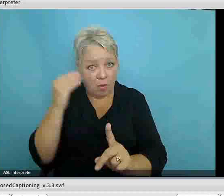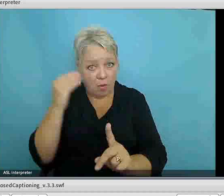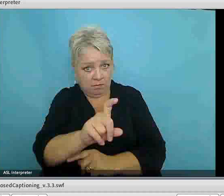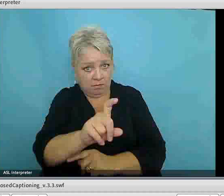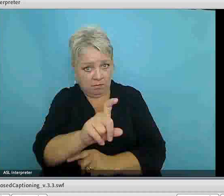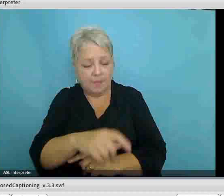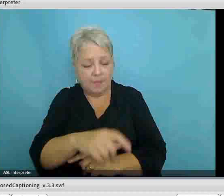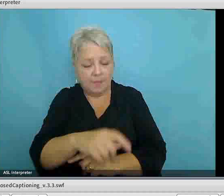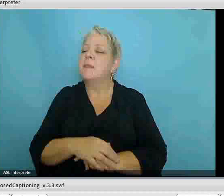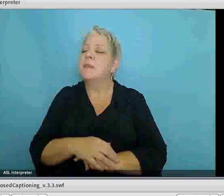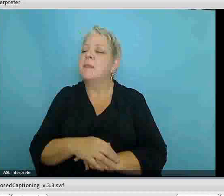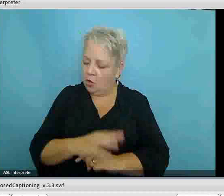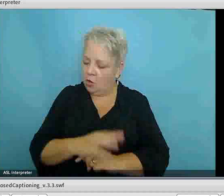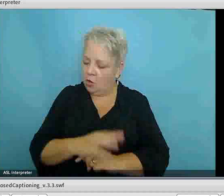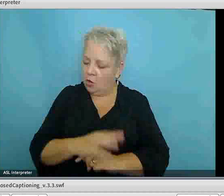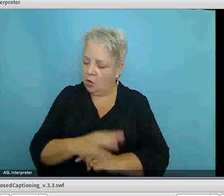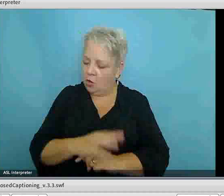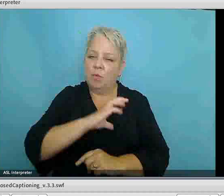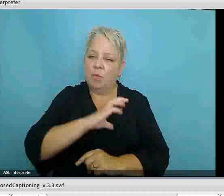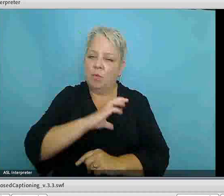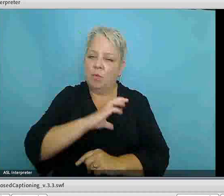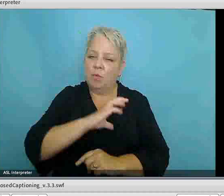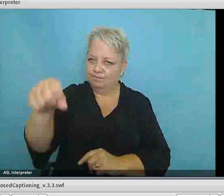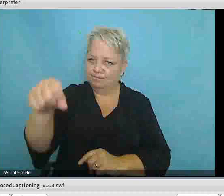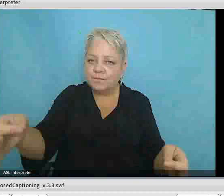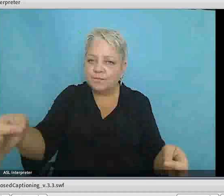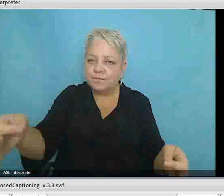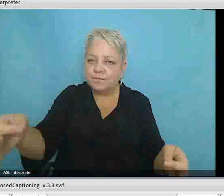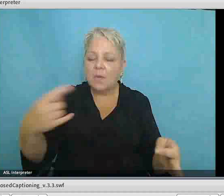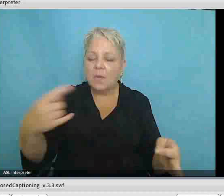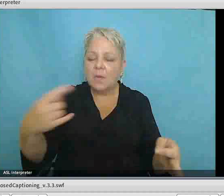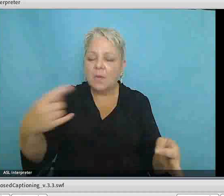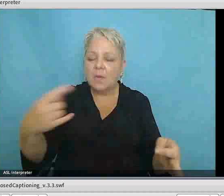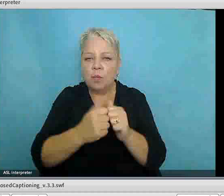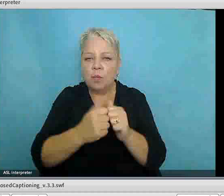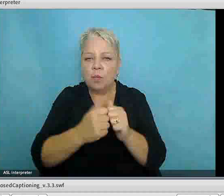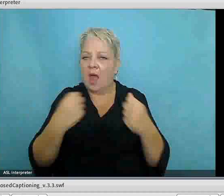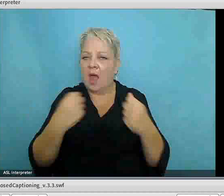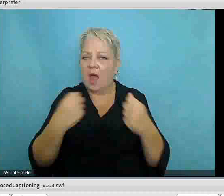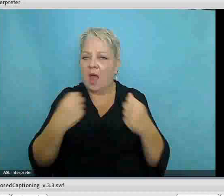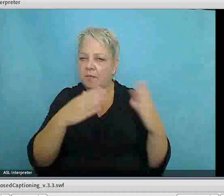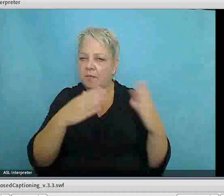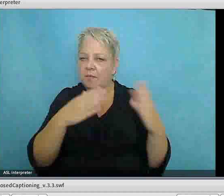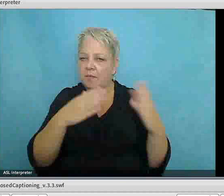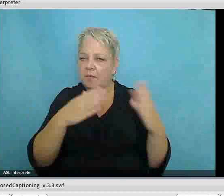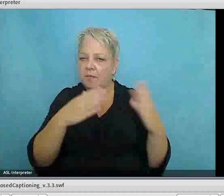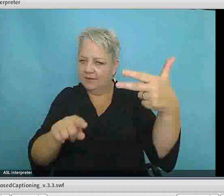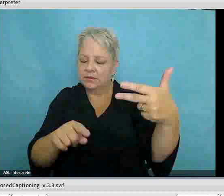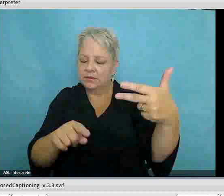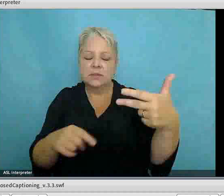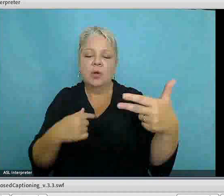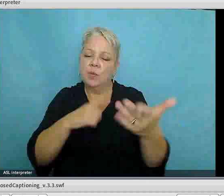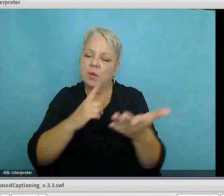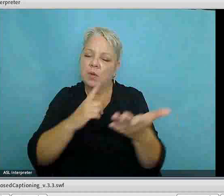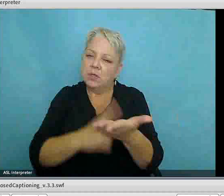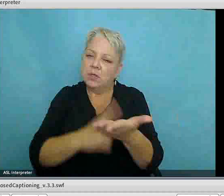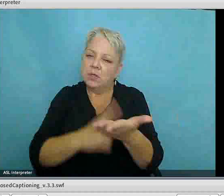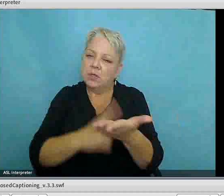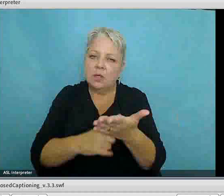to is to really talk about what kind of strategies can be used to reach out to homeless populations.